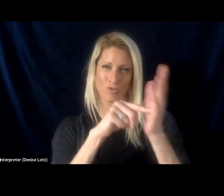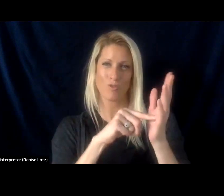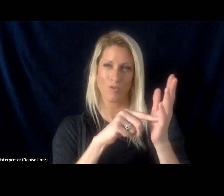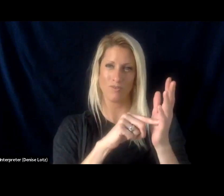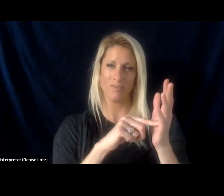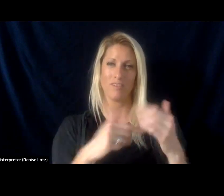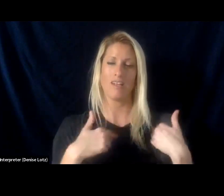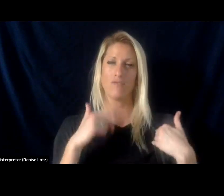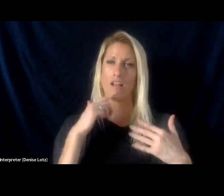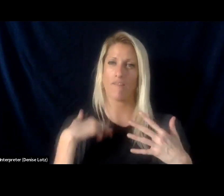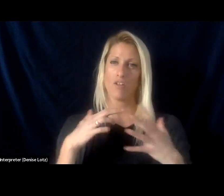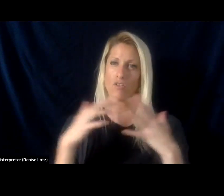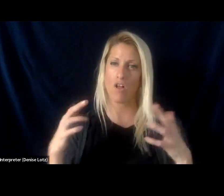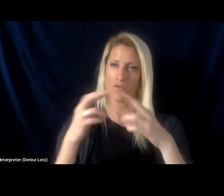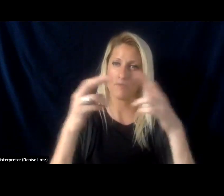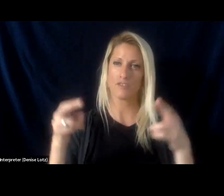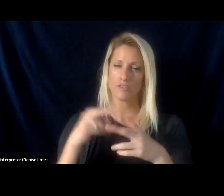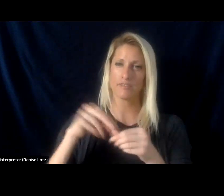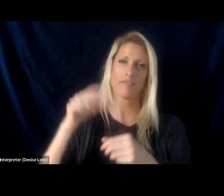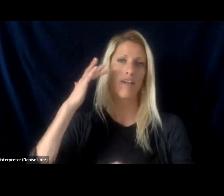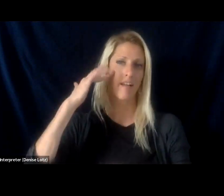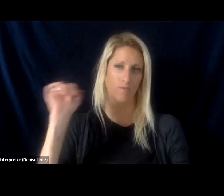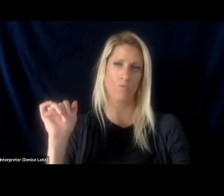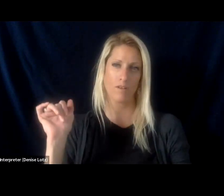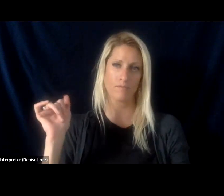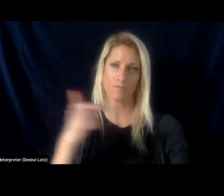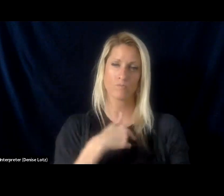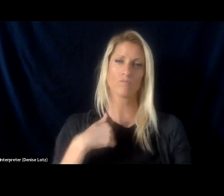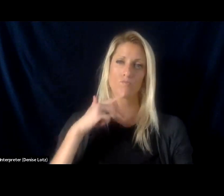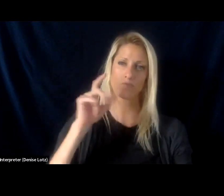a lot of regions in California that you know we definitely need to reach out to right.